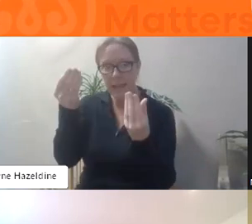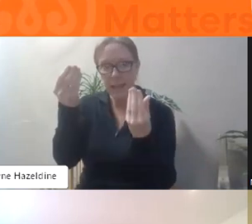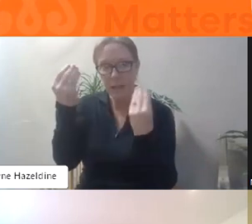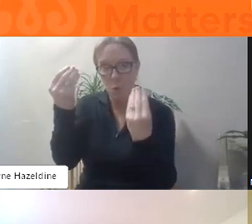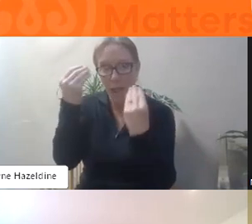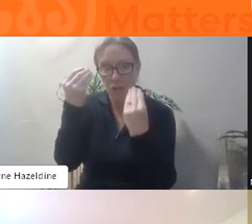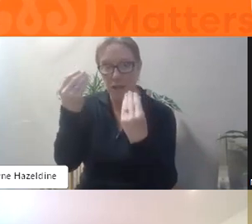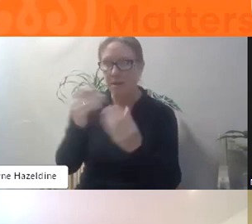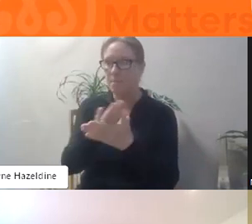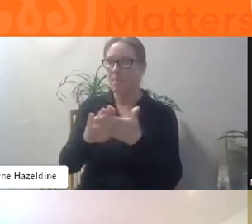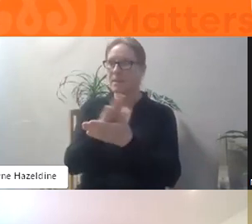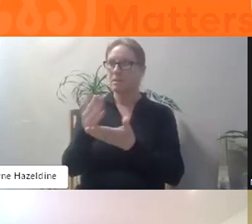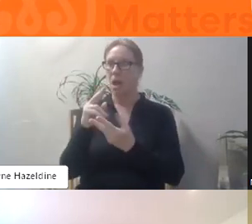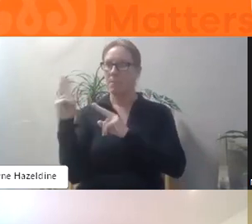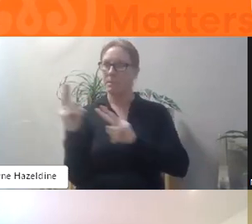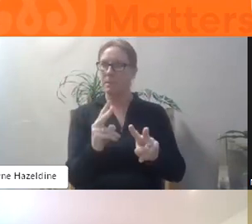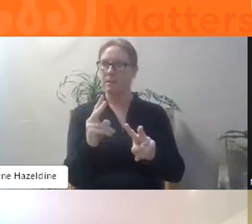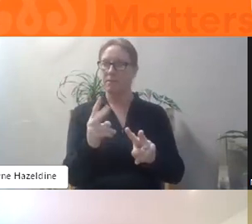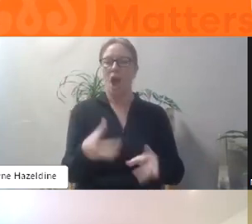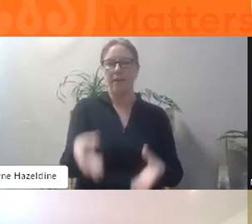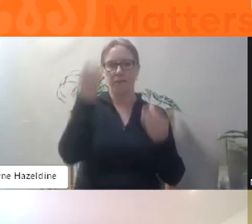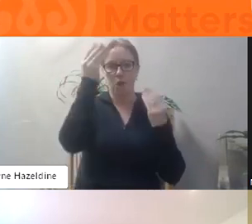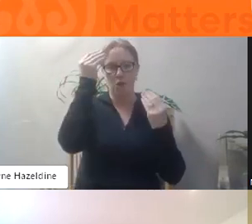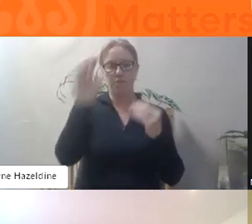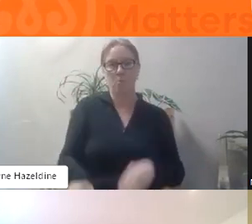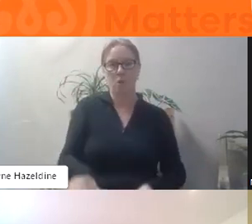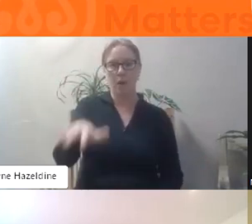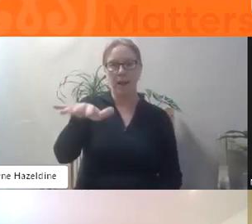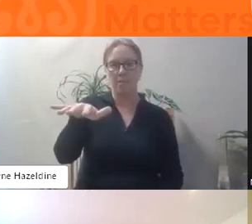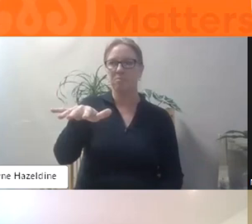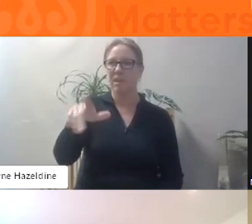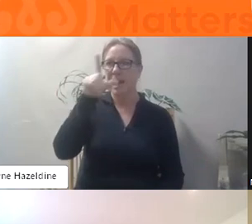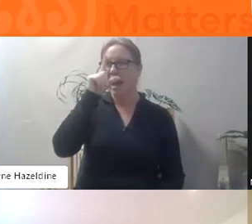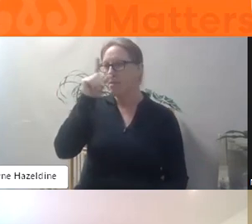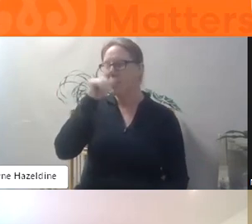ableist mindset which I have learned from growing up in an ableist society.